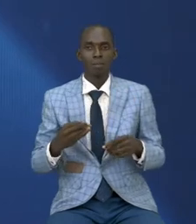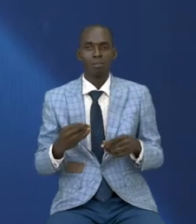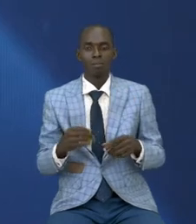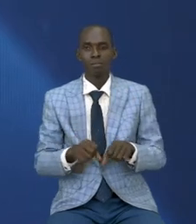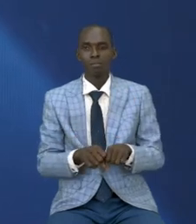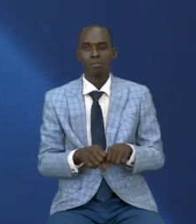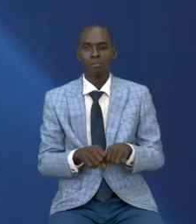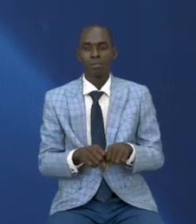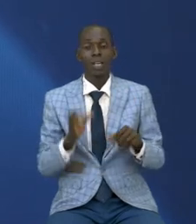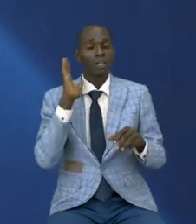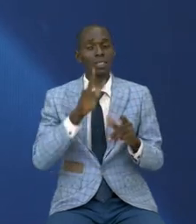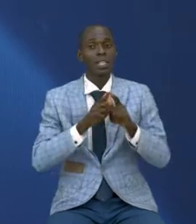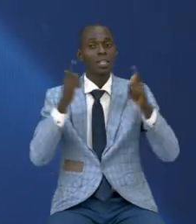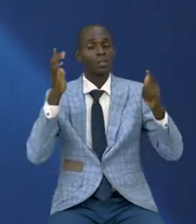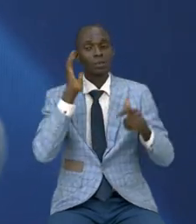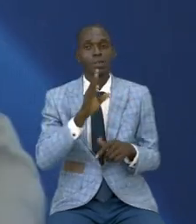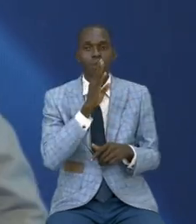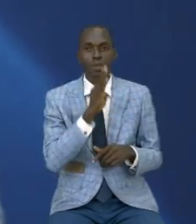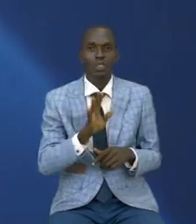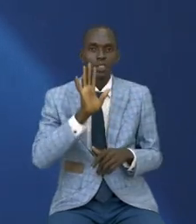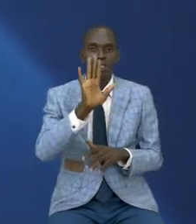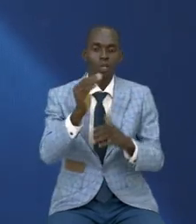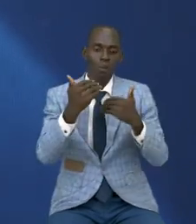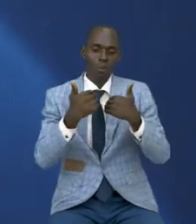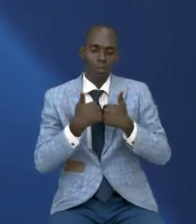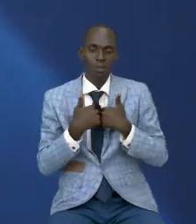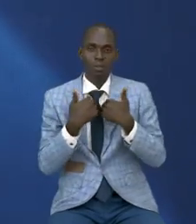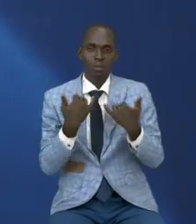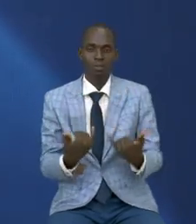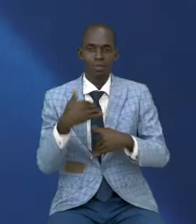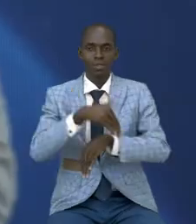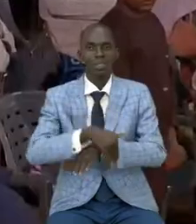will be your possession tonight in jesus name